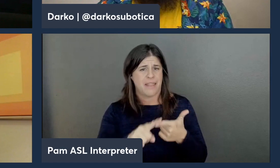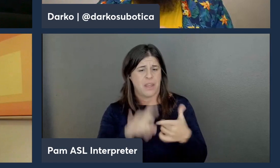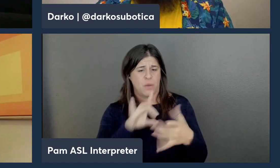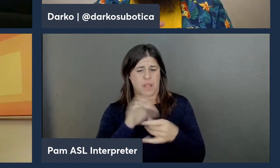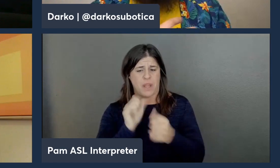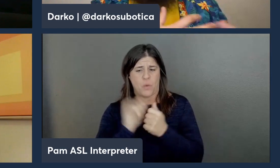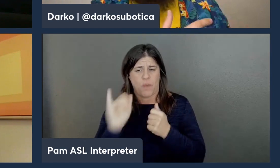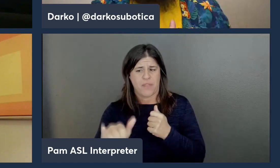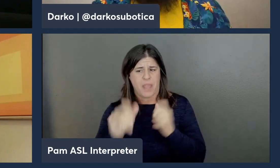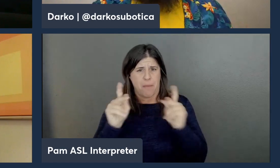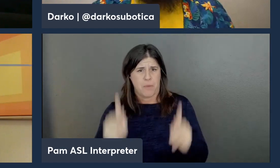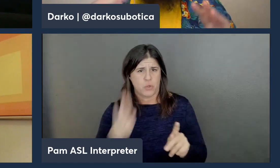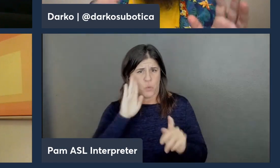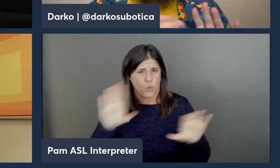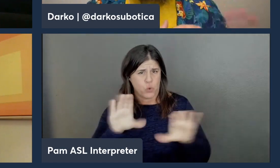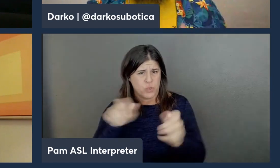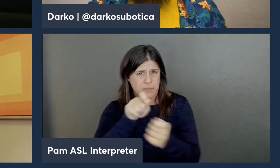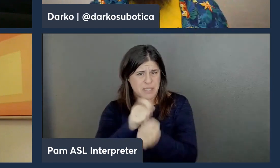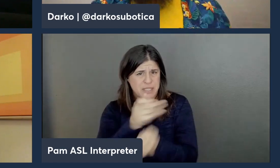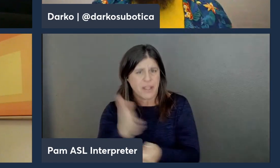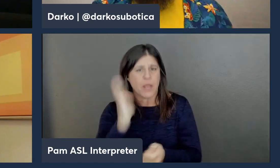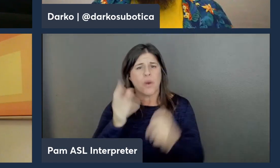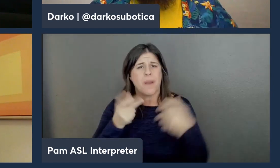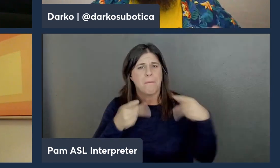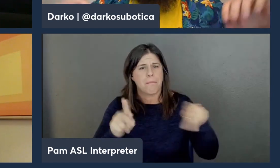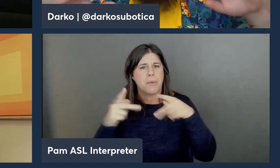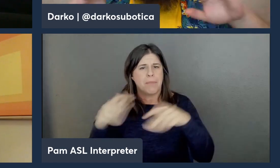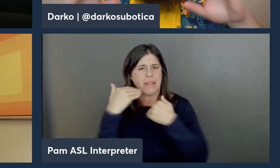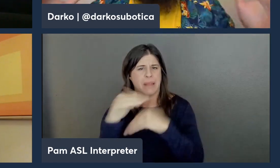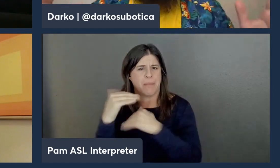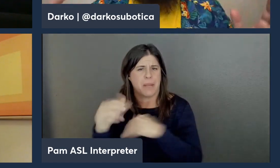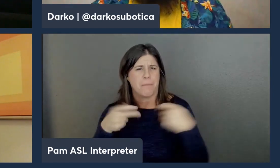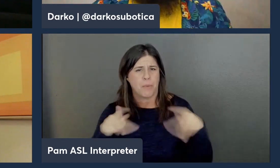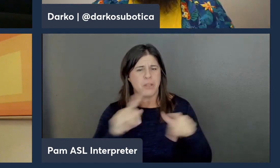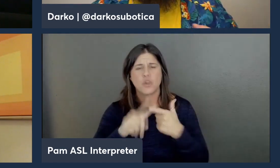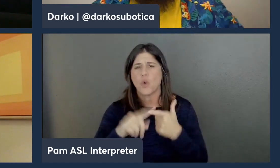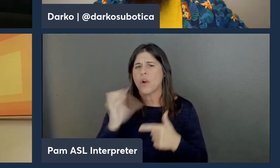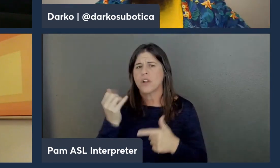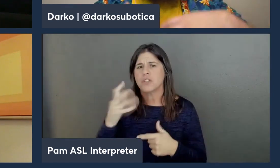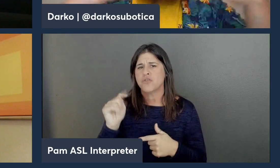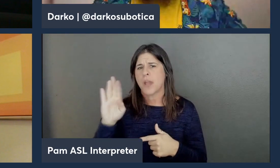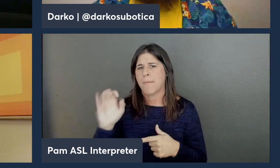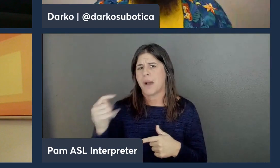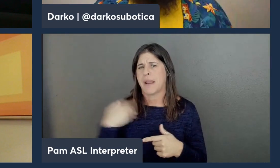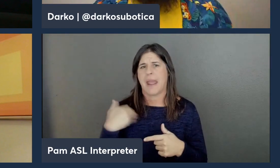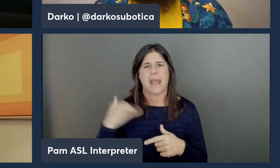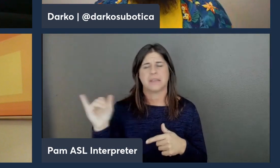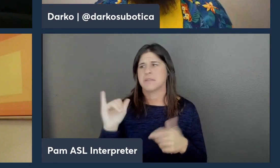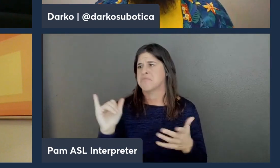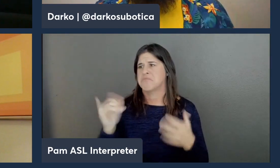will do specific things. It'll have permissions for specific things, or does a Chatbot have just permissions per se.